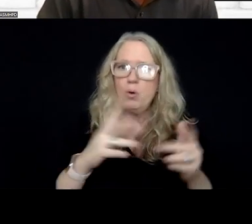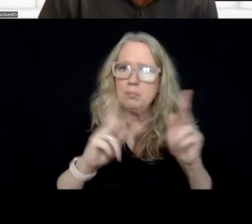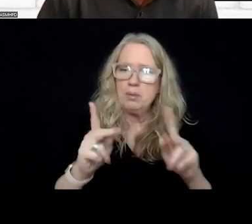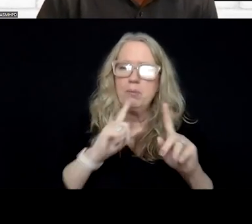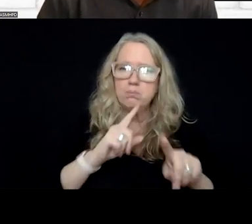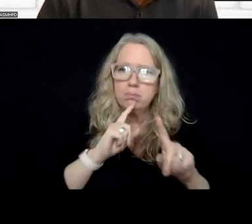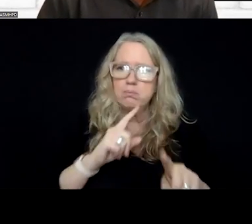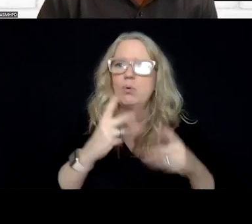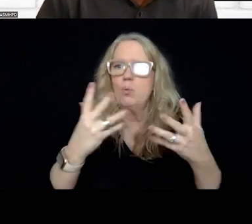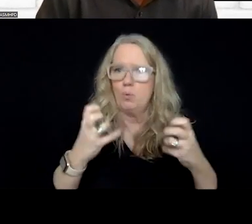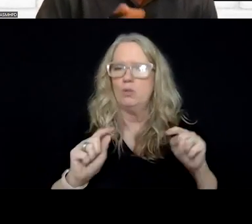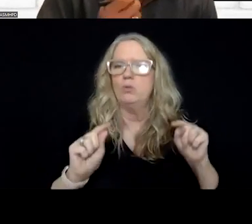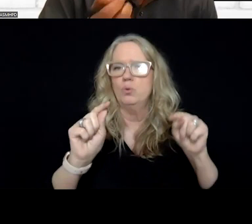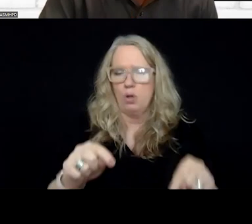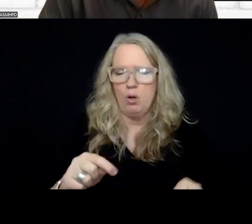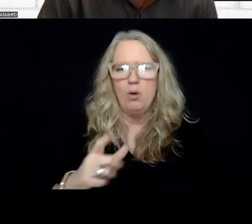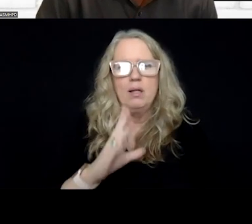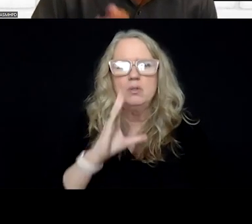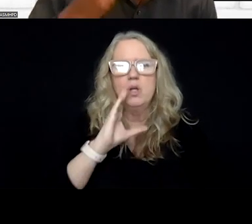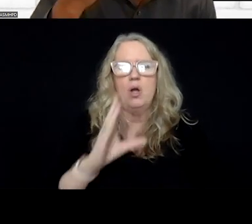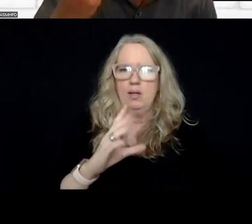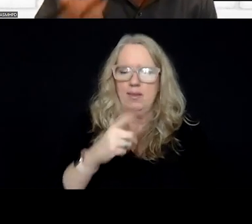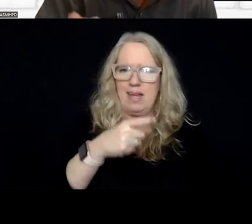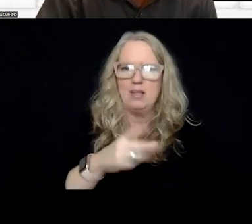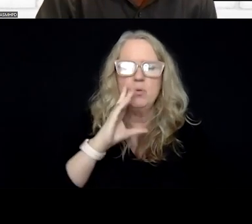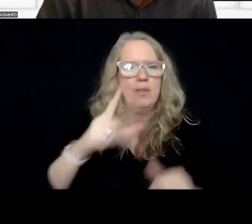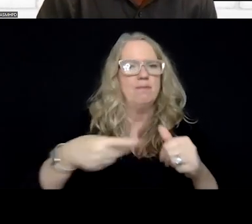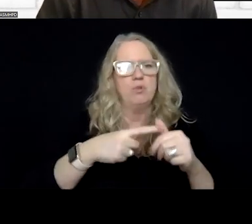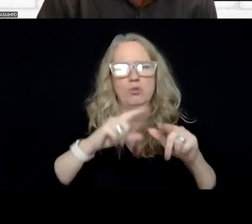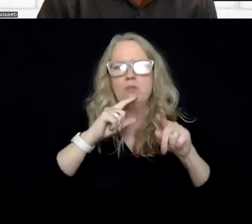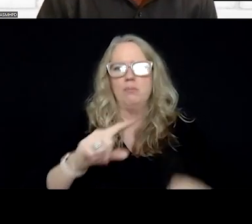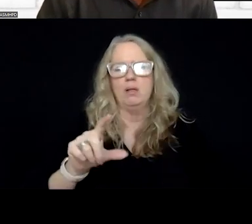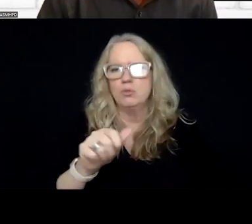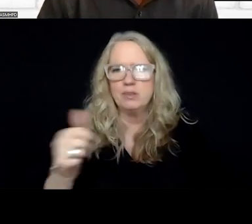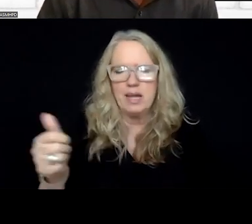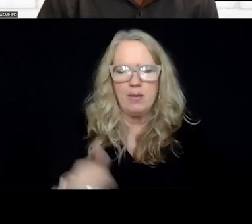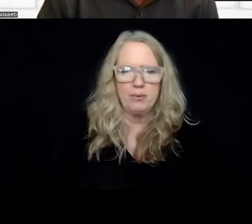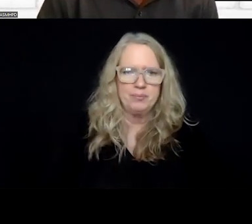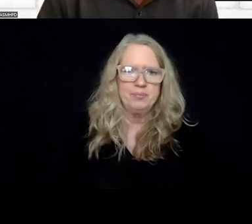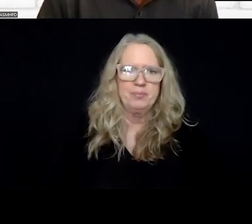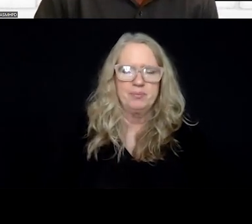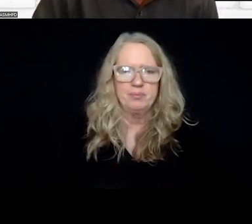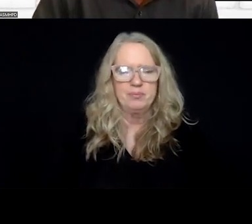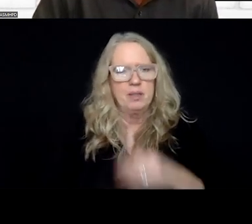TO THIS. THIS IS A GREAT SEGUE